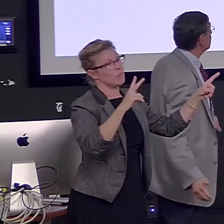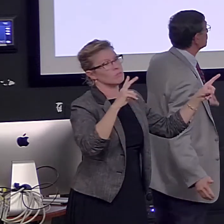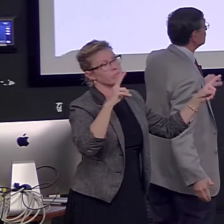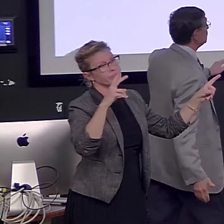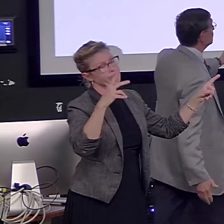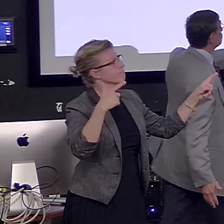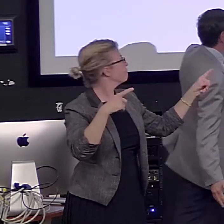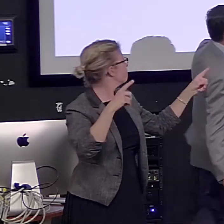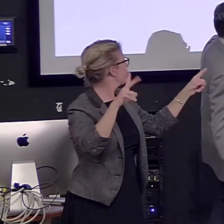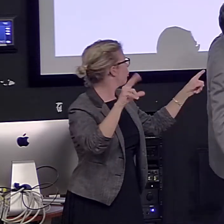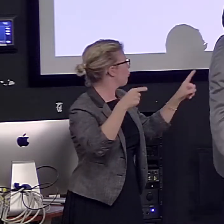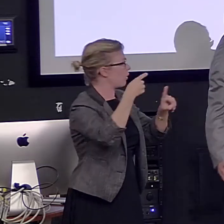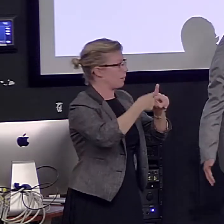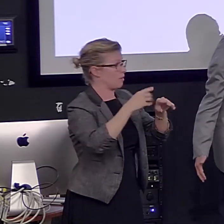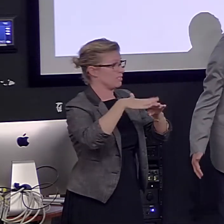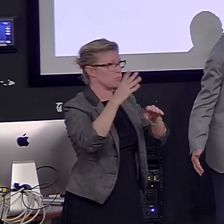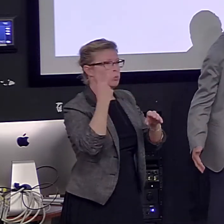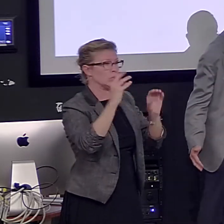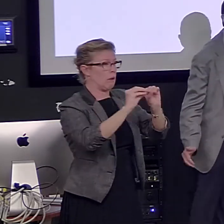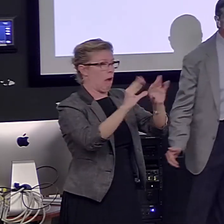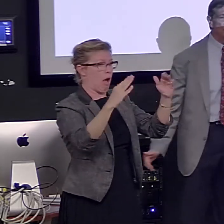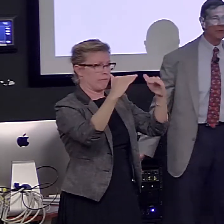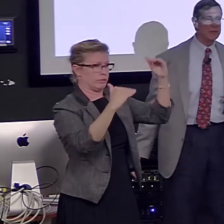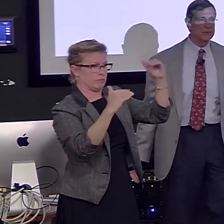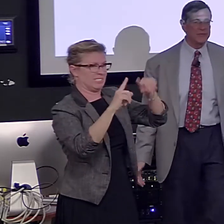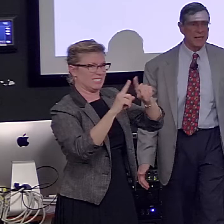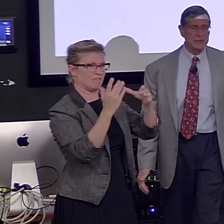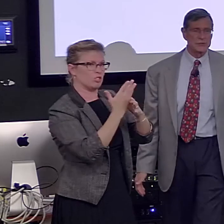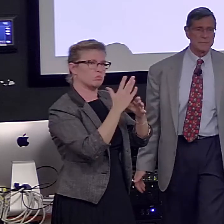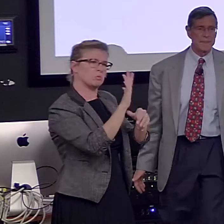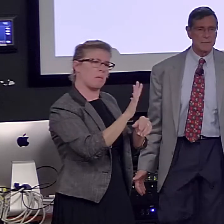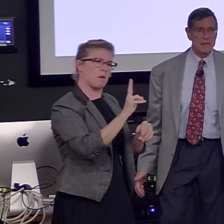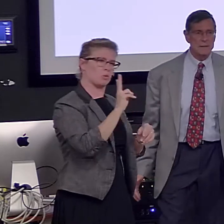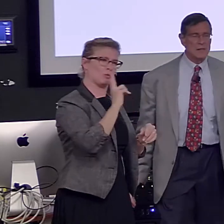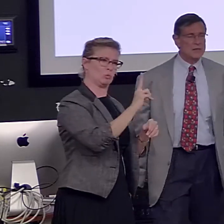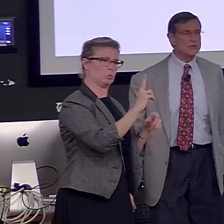there's a clear break point at around two years of age.